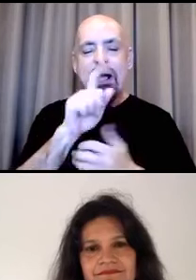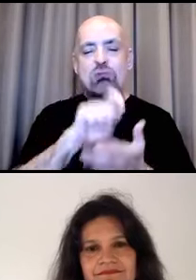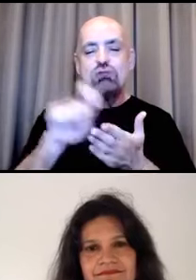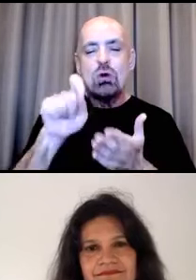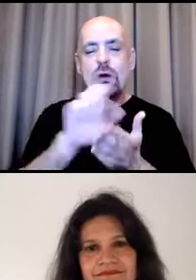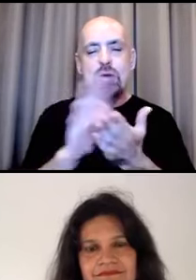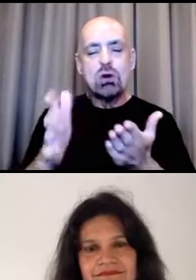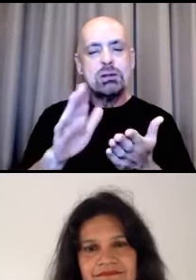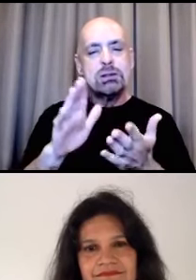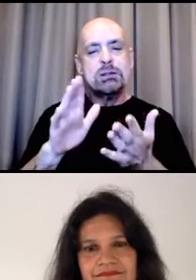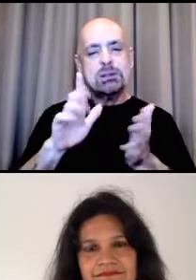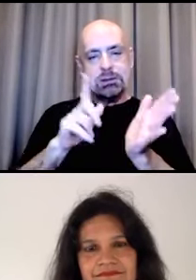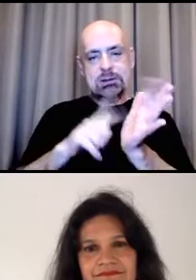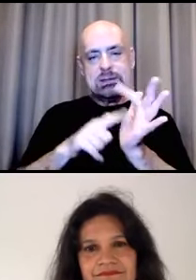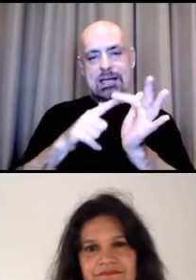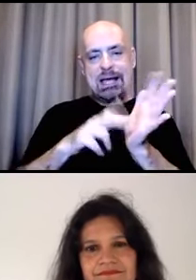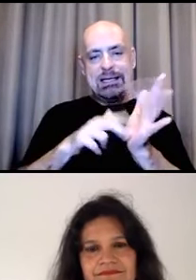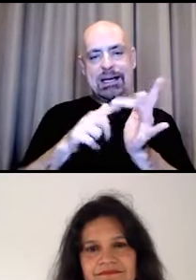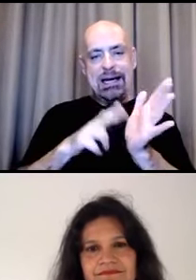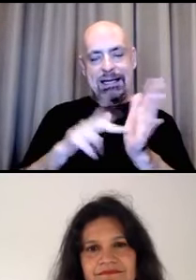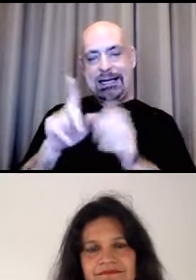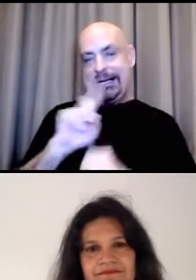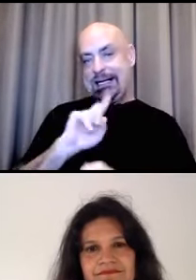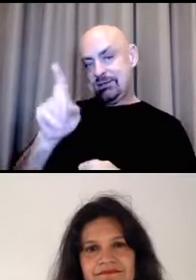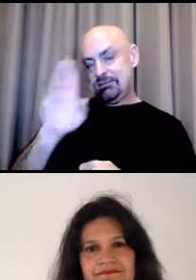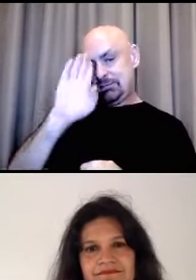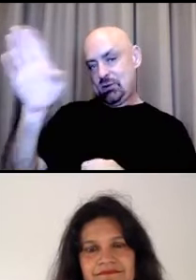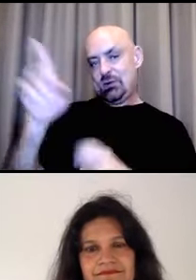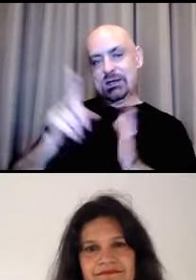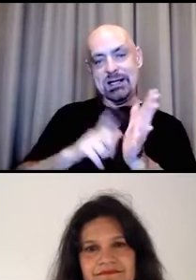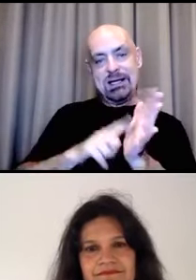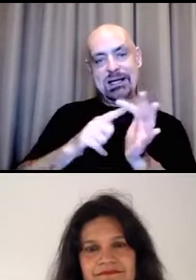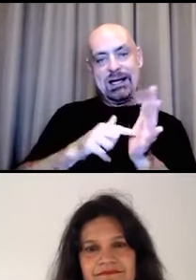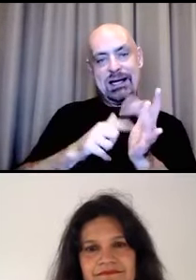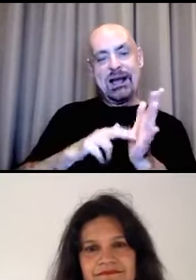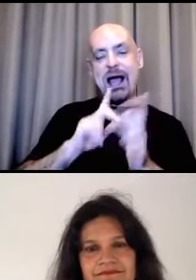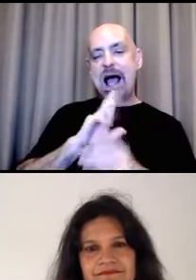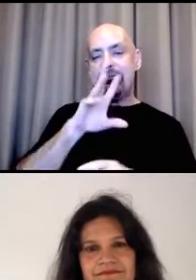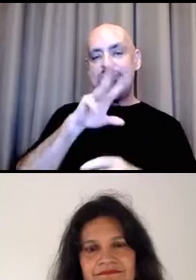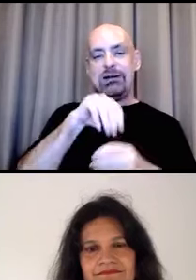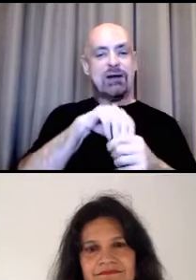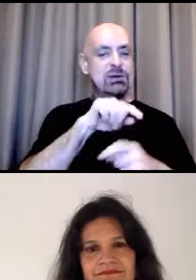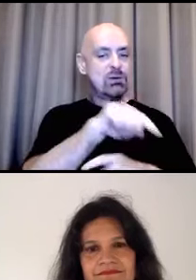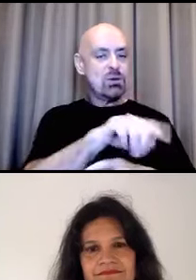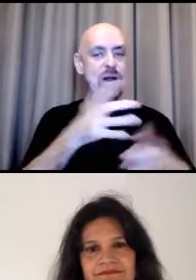be discussed on that? Yes. Have books